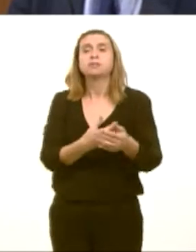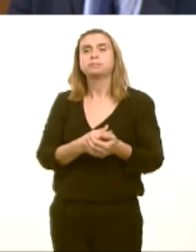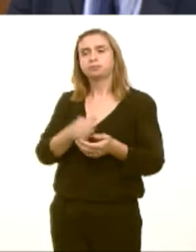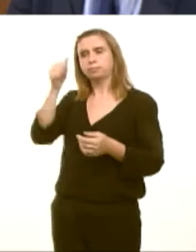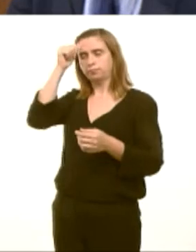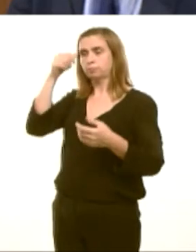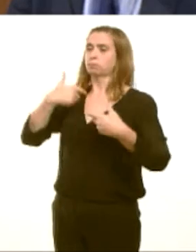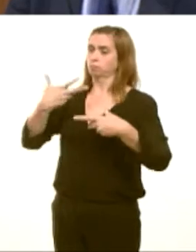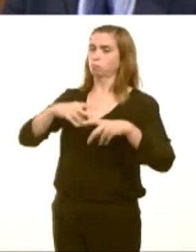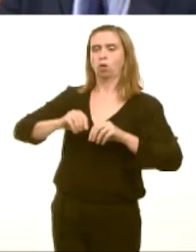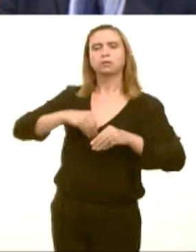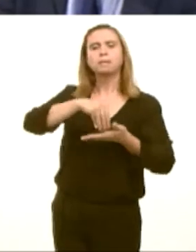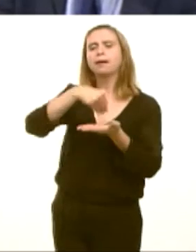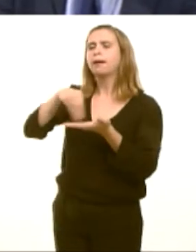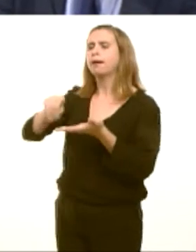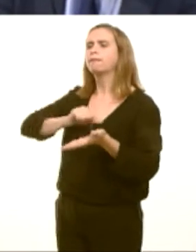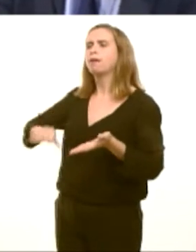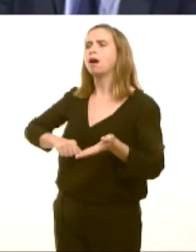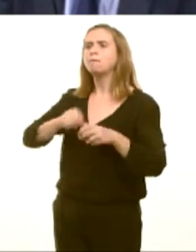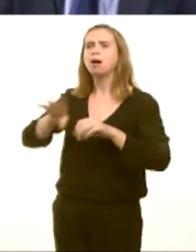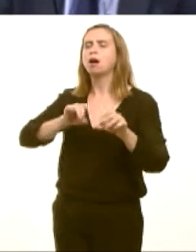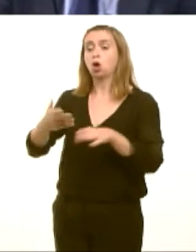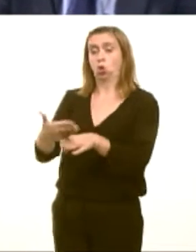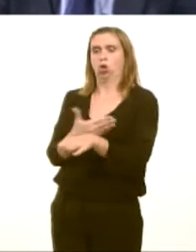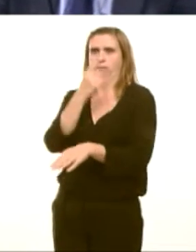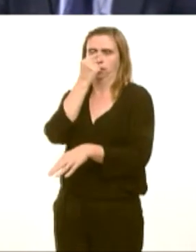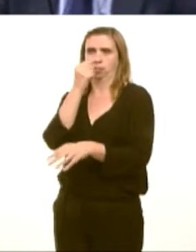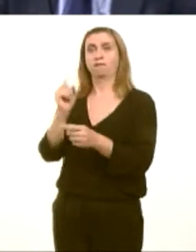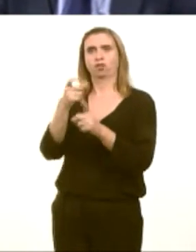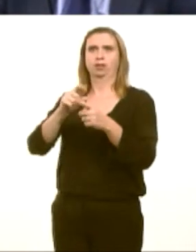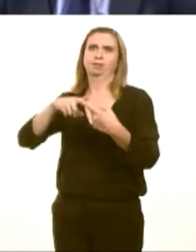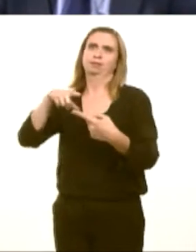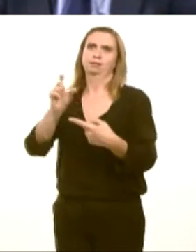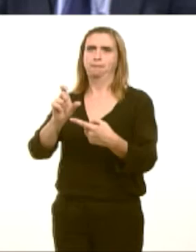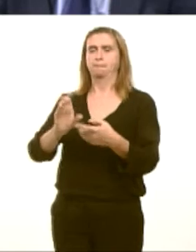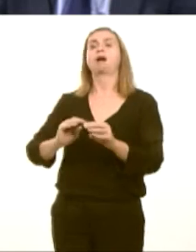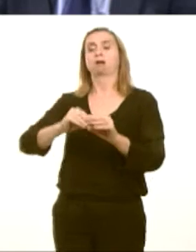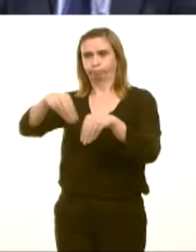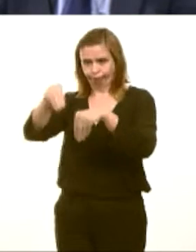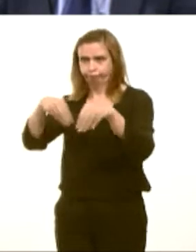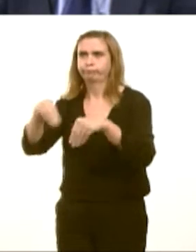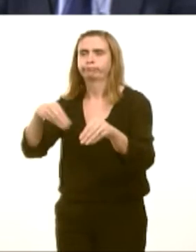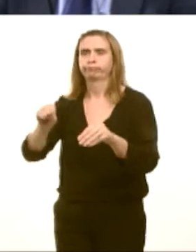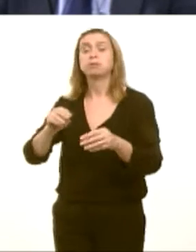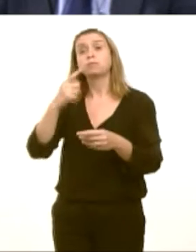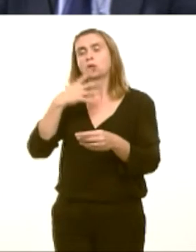The window opens on 1 December and I know that calls have been made to pay, or at least part pay, earlier.